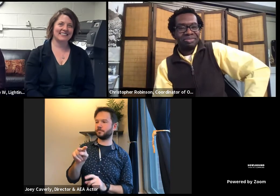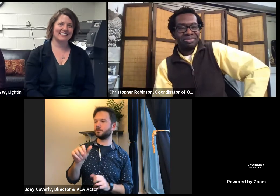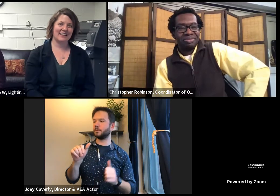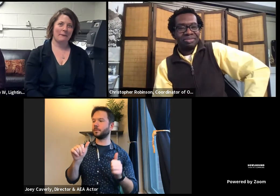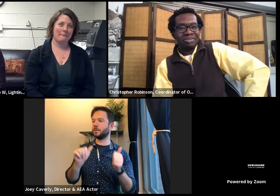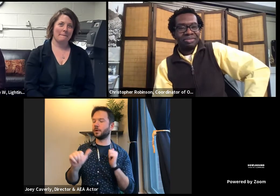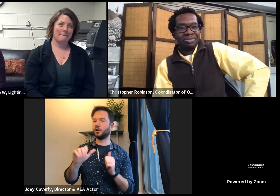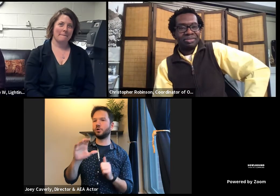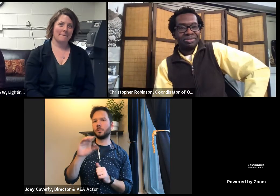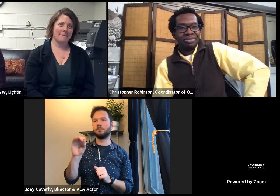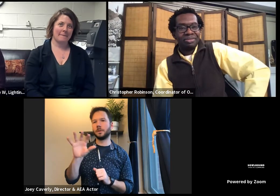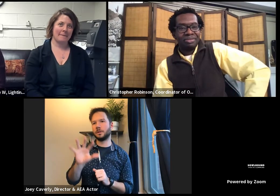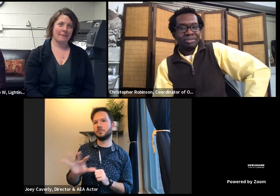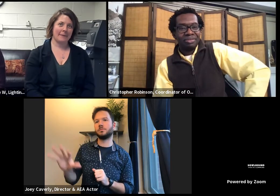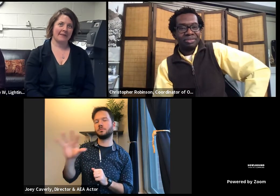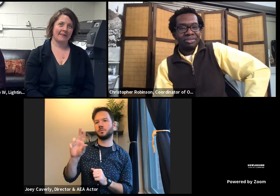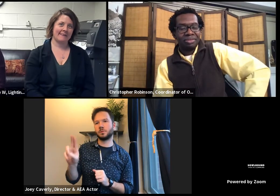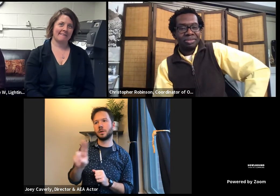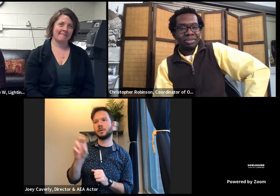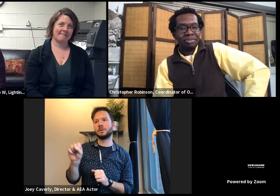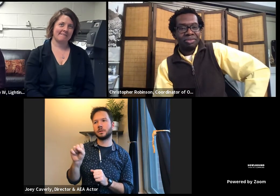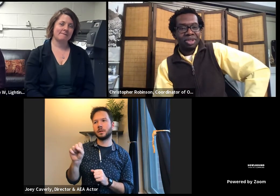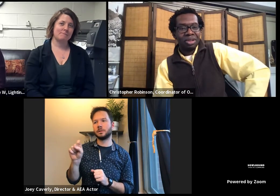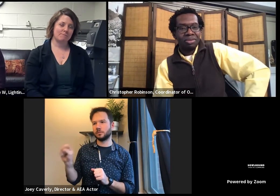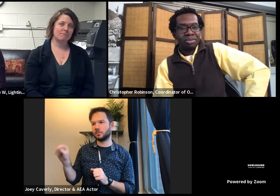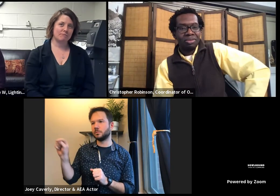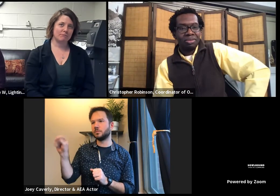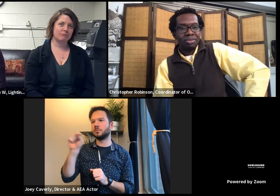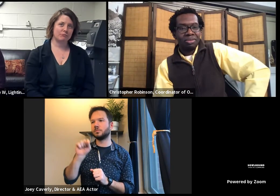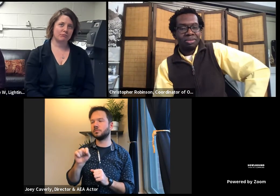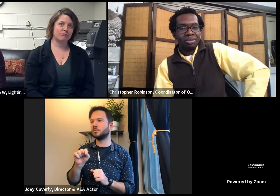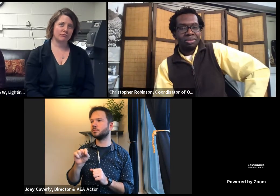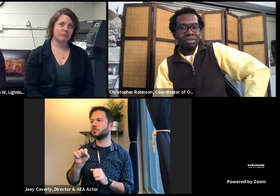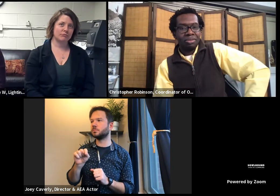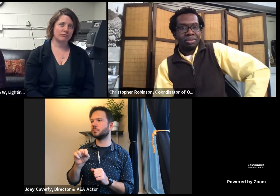Fine, looking at the state